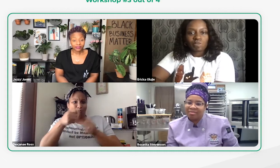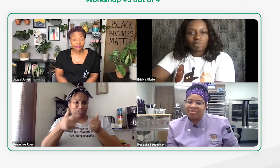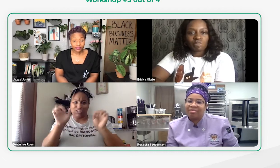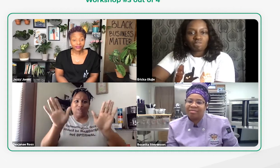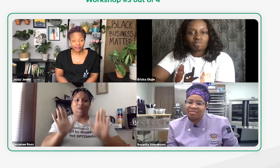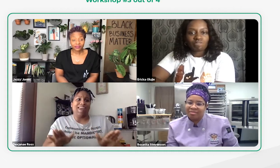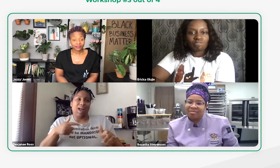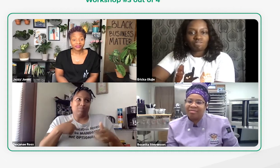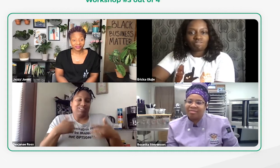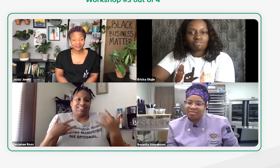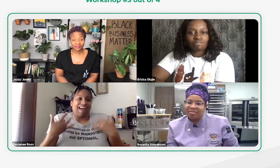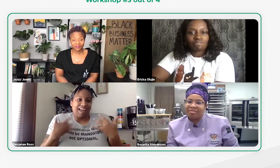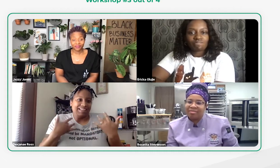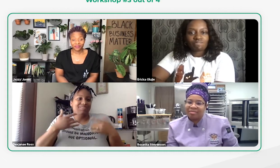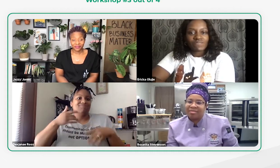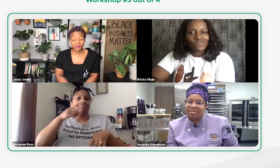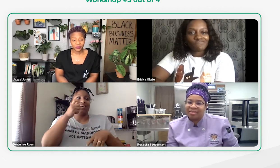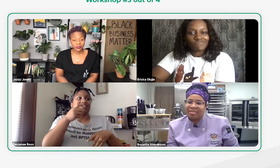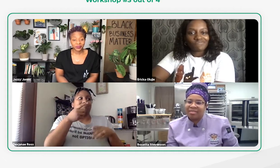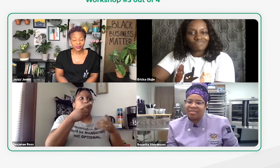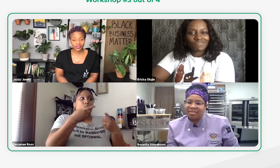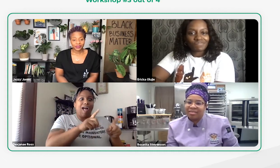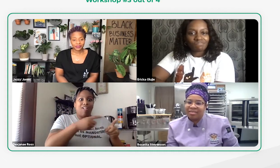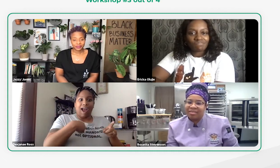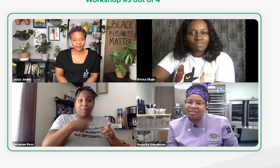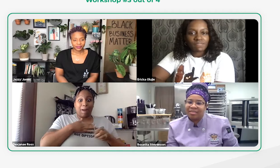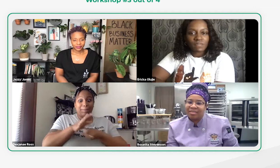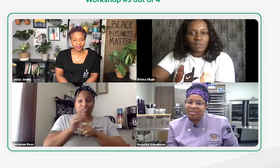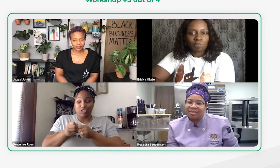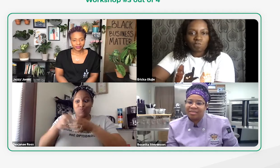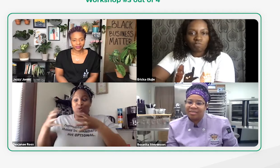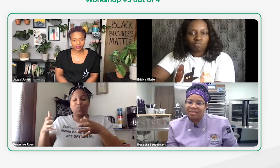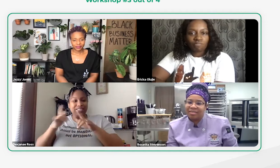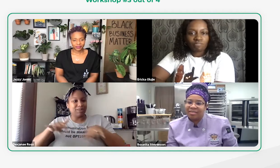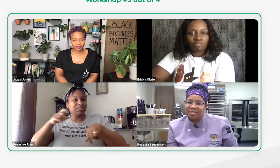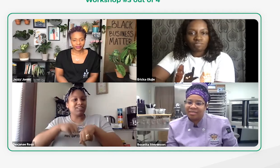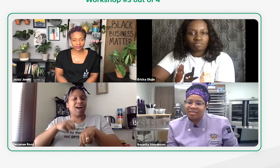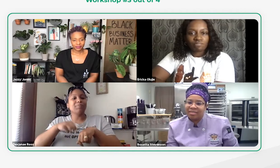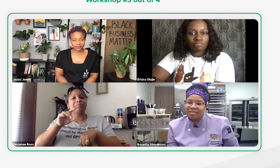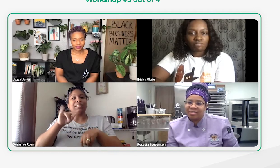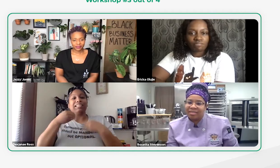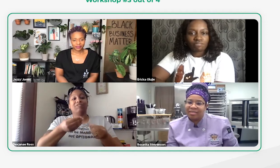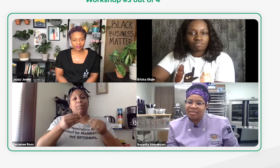so there were buying things like crazy and I was excited about that. Well my business was booming